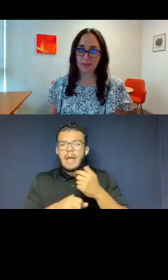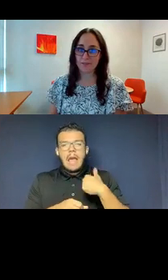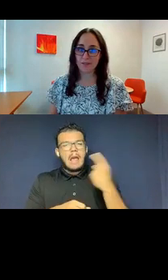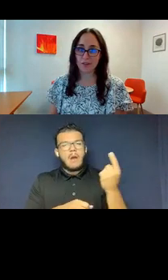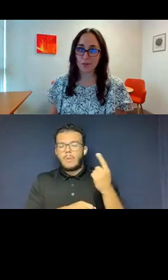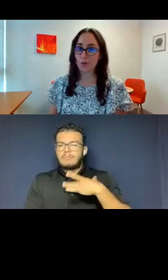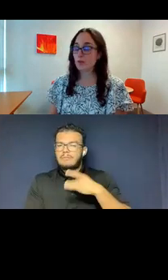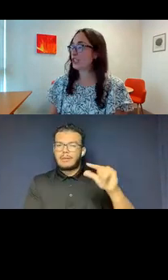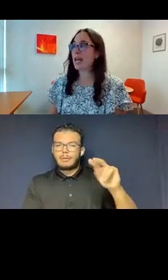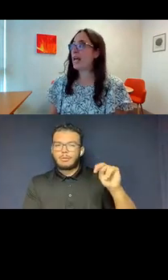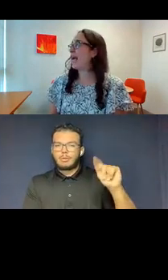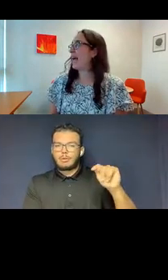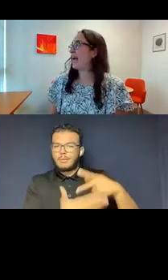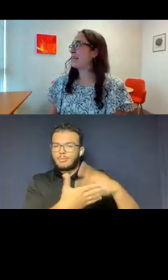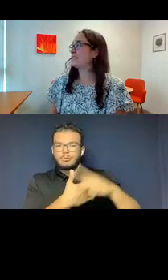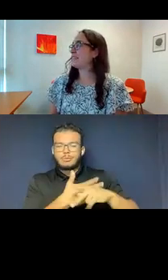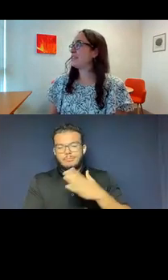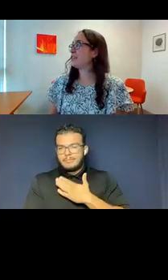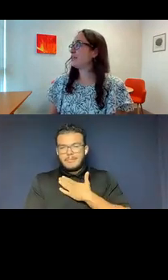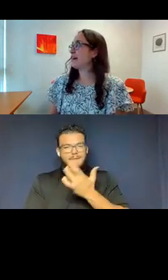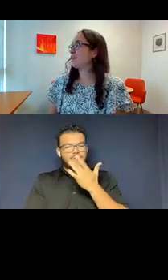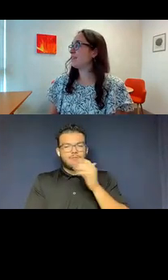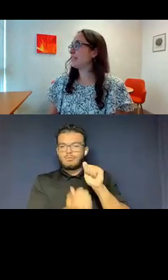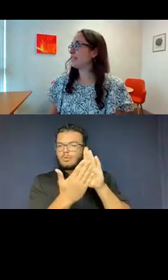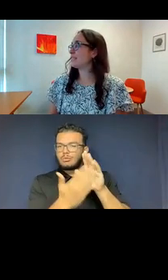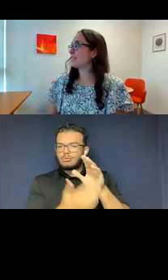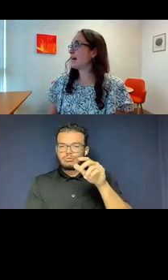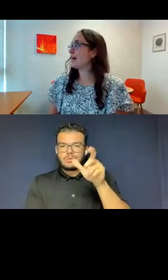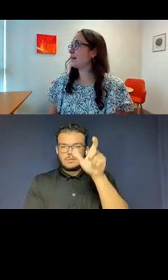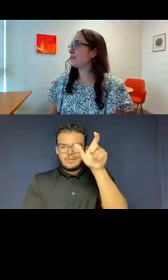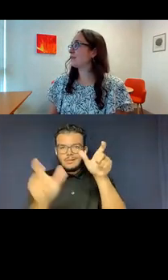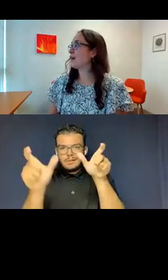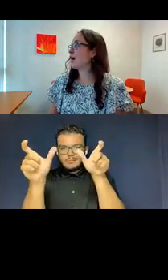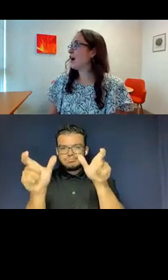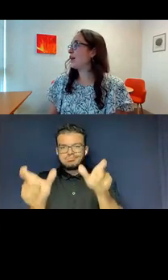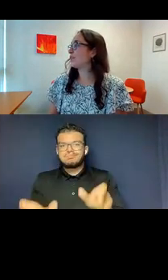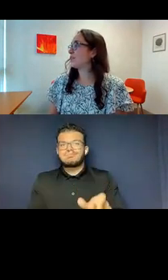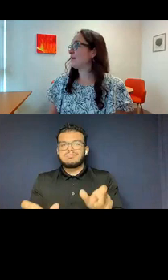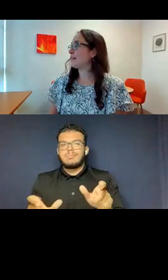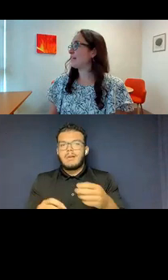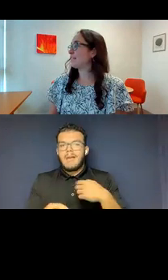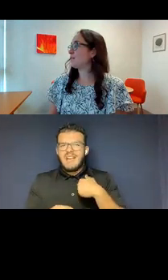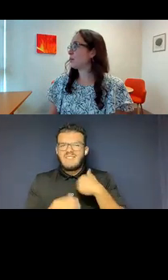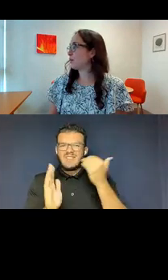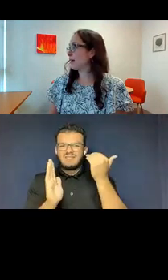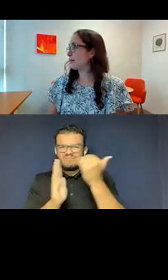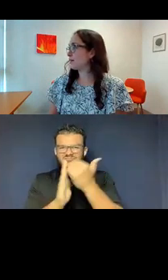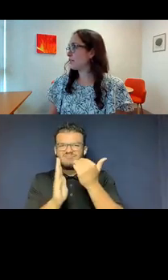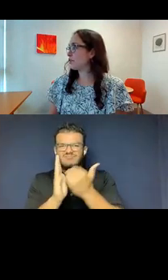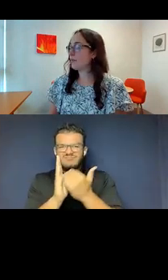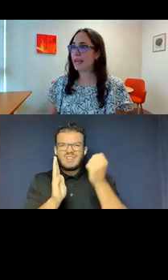This is kind of my favorite approach. And here you have the list of all of the various programs.